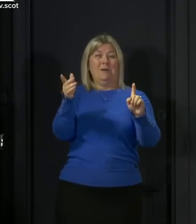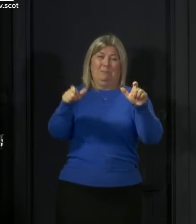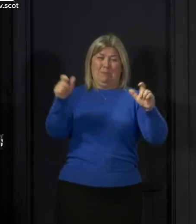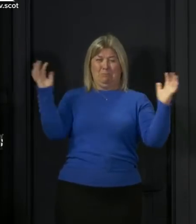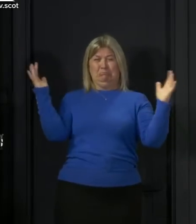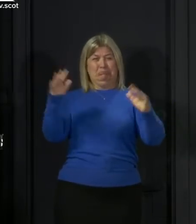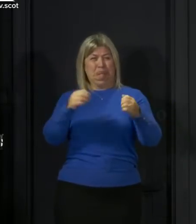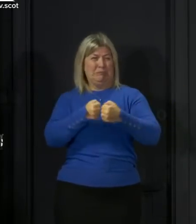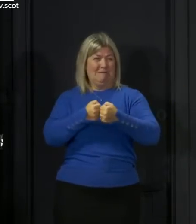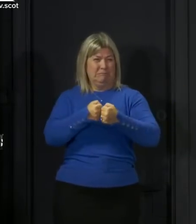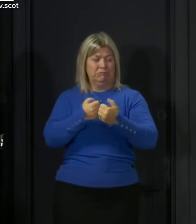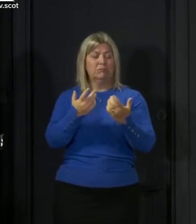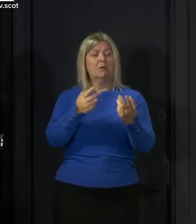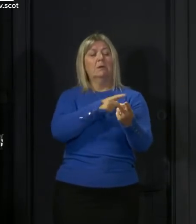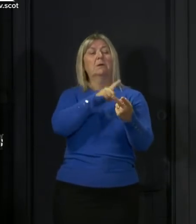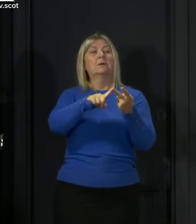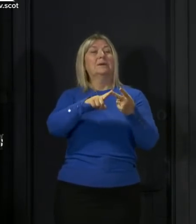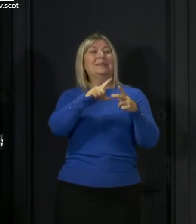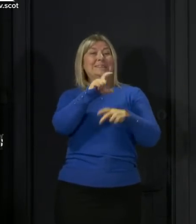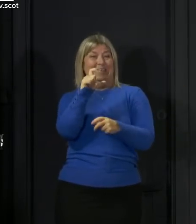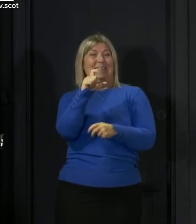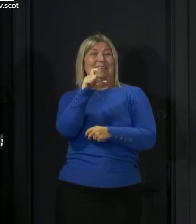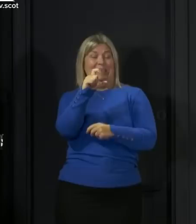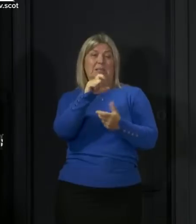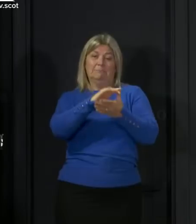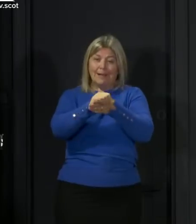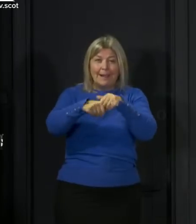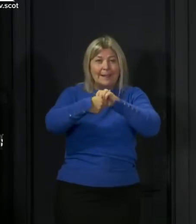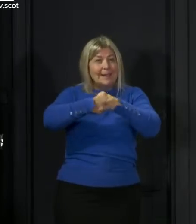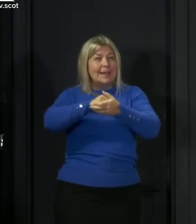Clean your hands regularly and clean hard surfaces that you are touching.